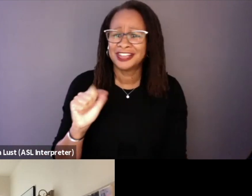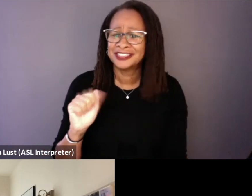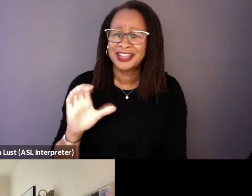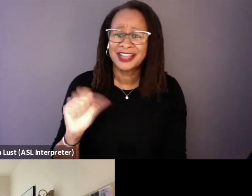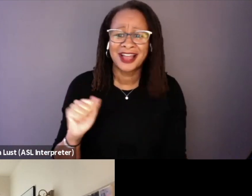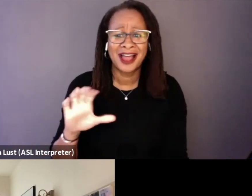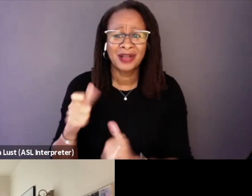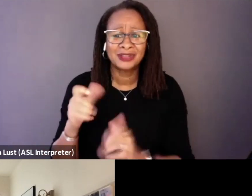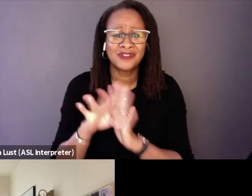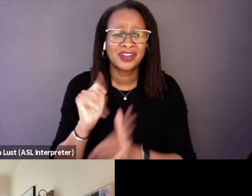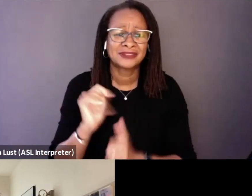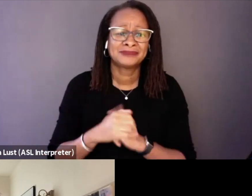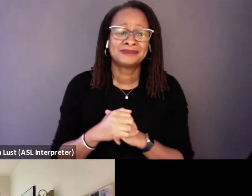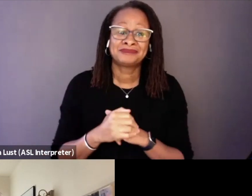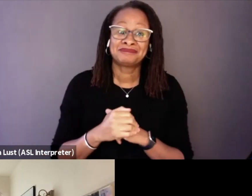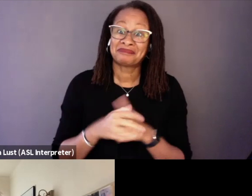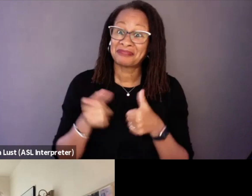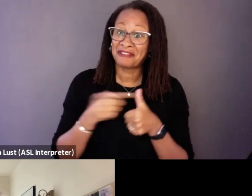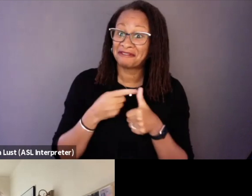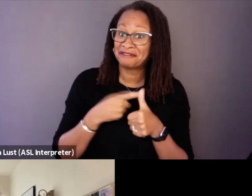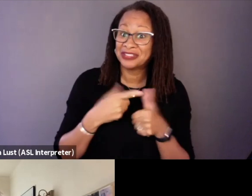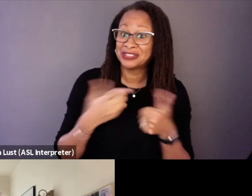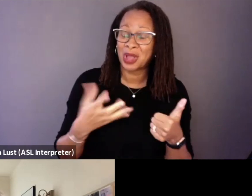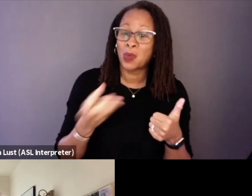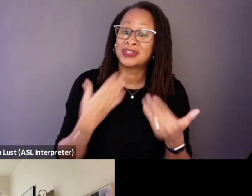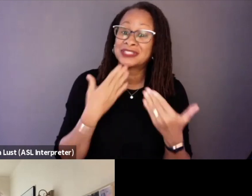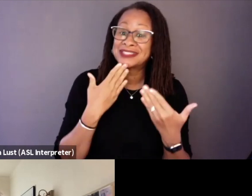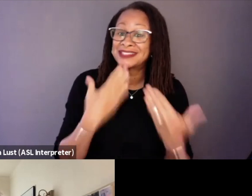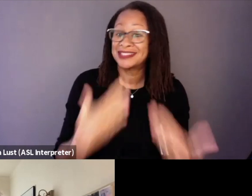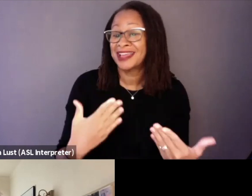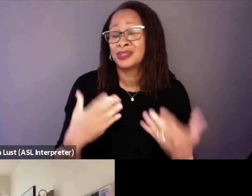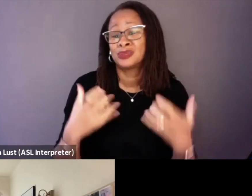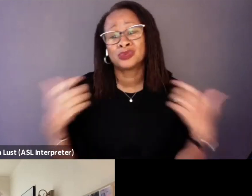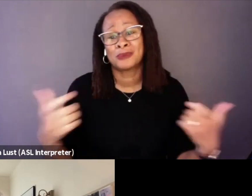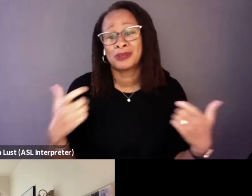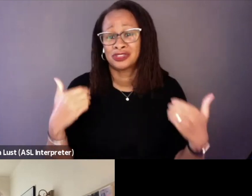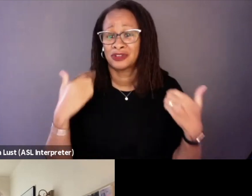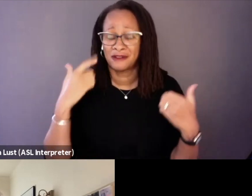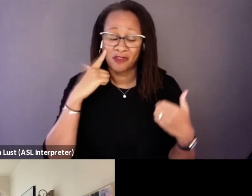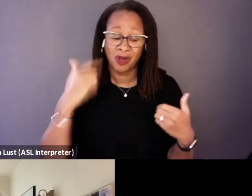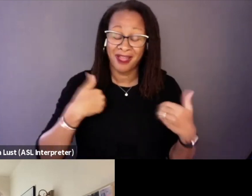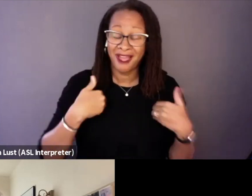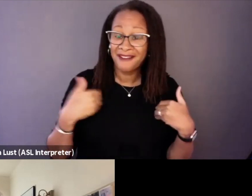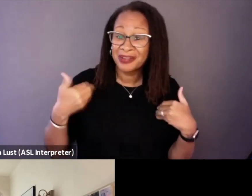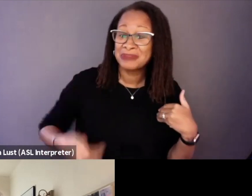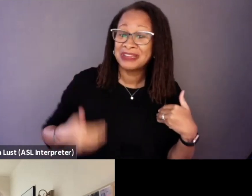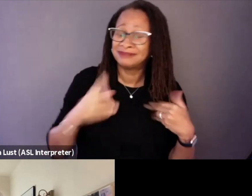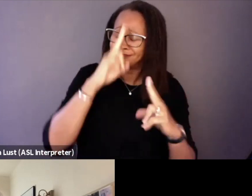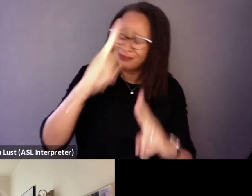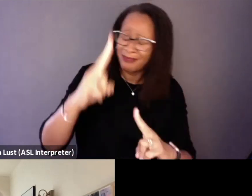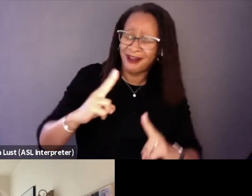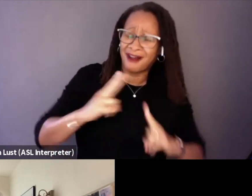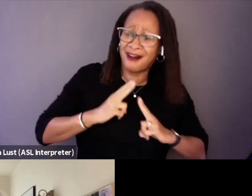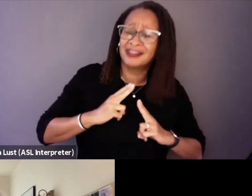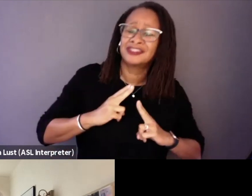Well, first of all, I wanna say, thank you so much for having me. This is such an honor to speak with you